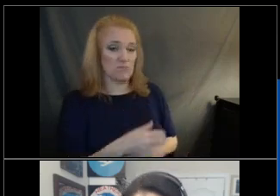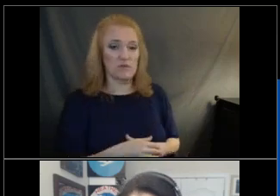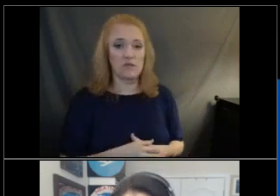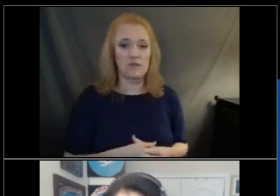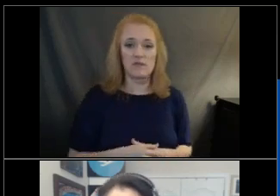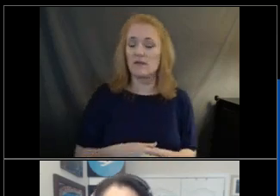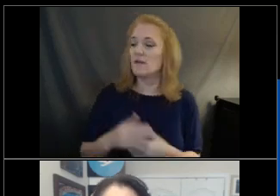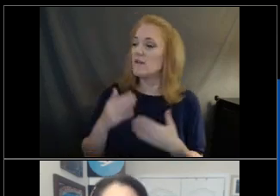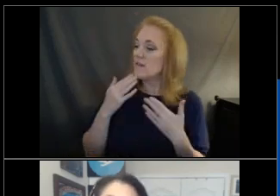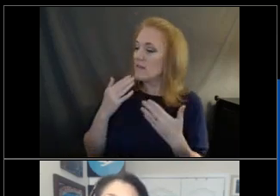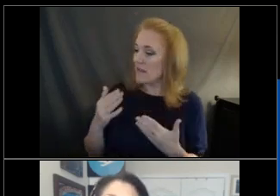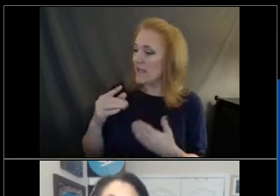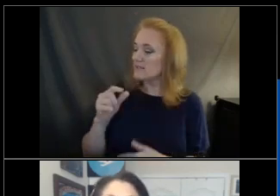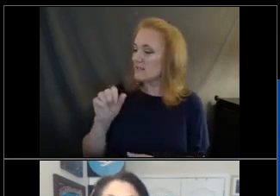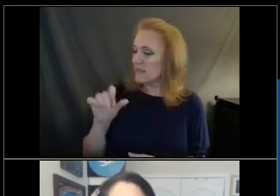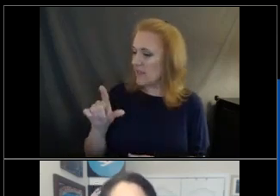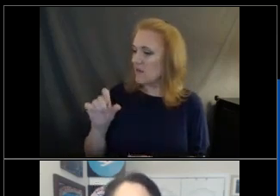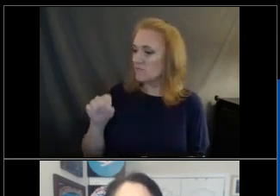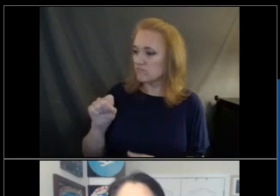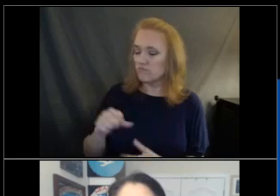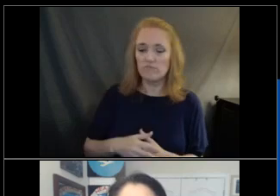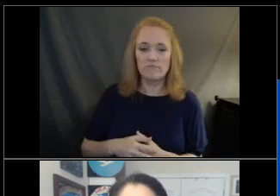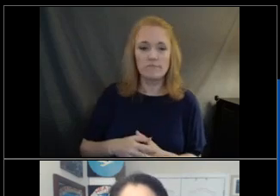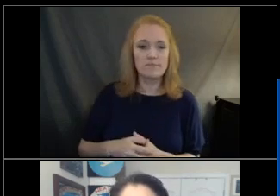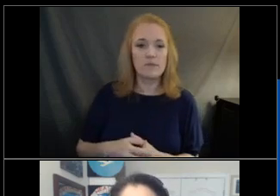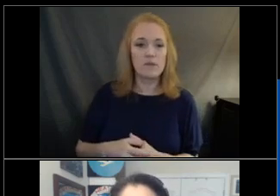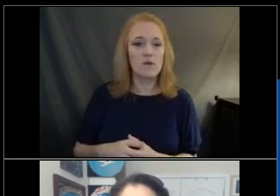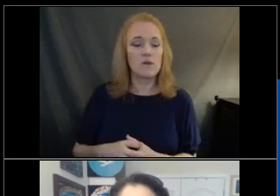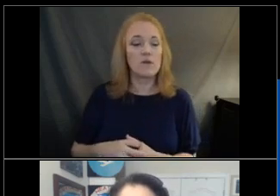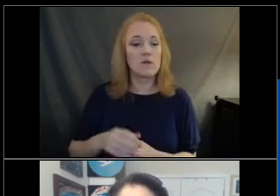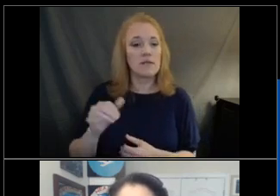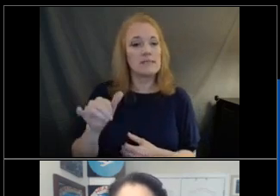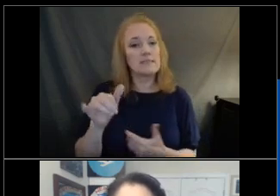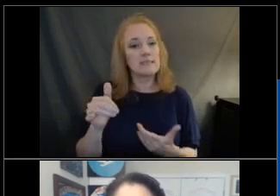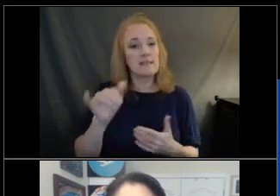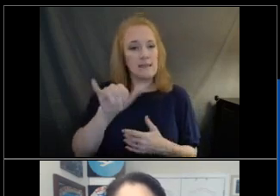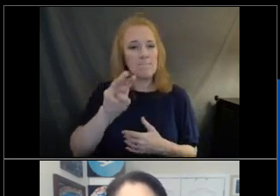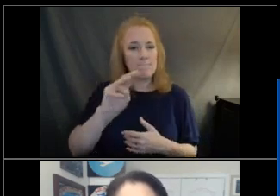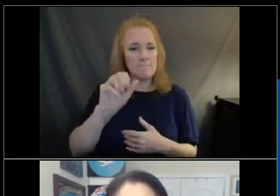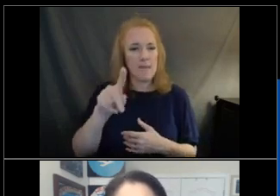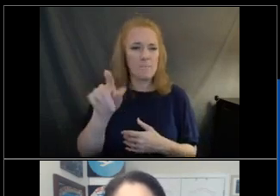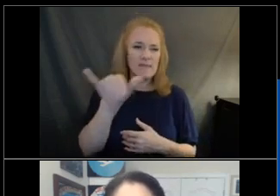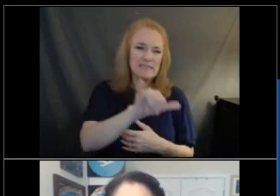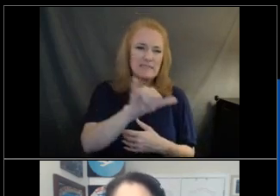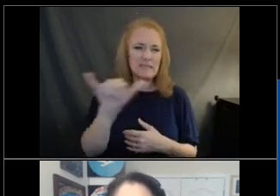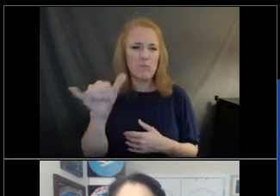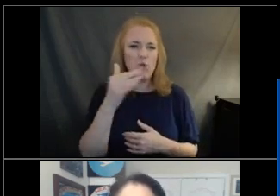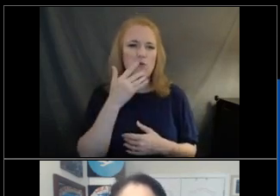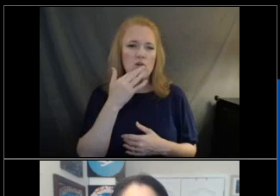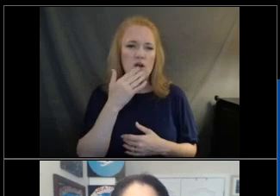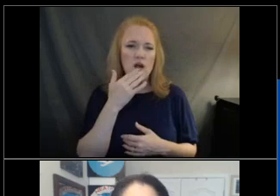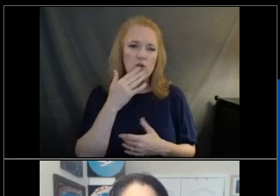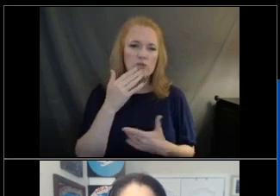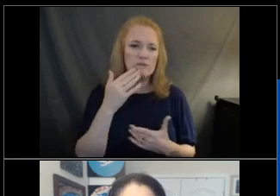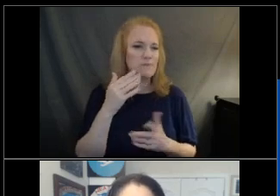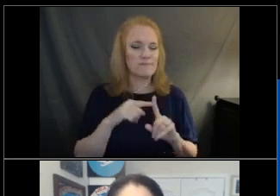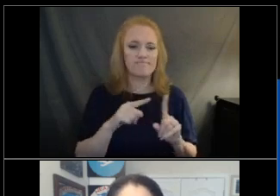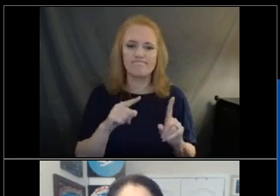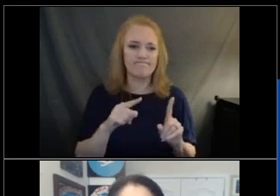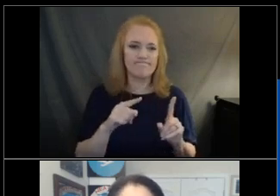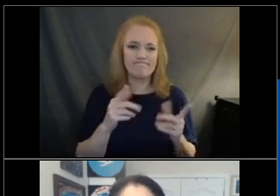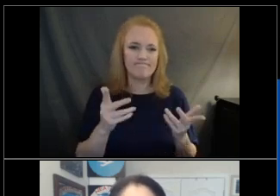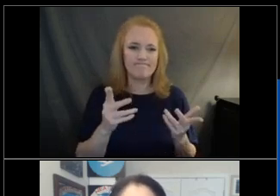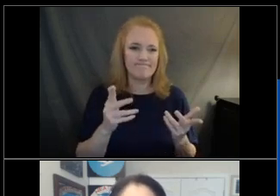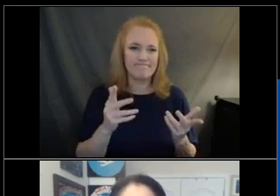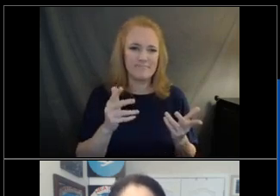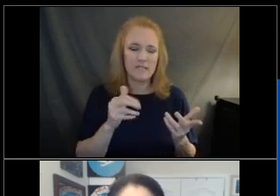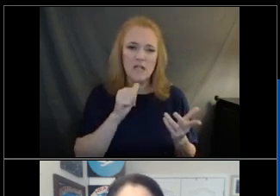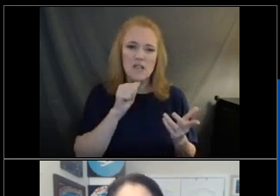Thanks Gail. Yeah so while they share very similar color schemes, they are not, I'll say calibrated,